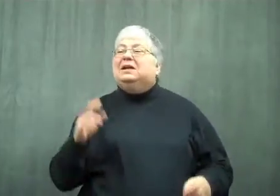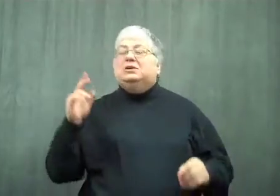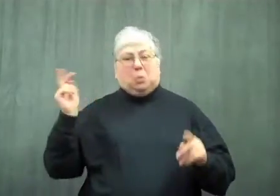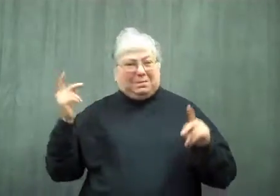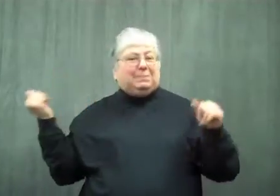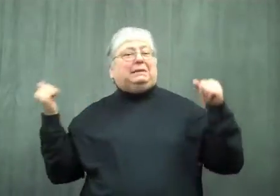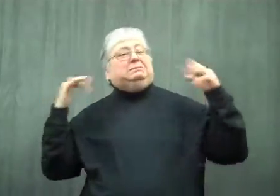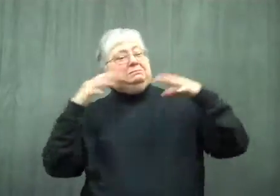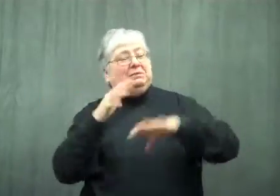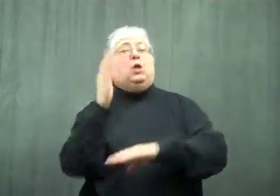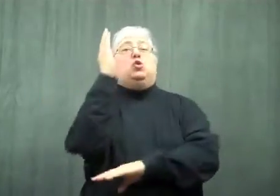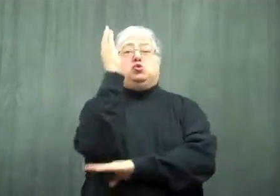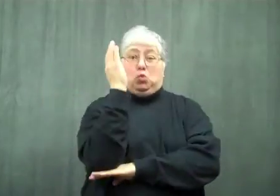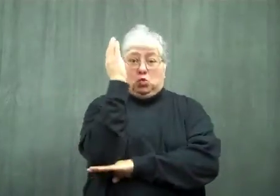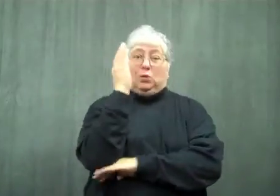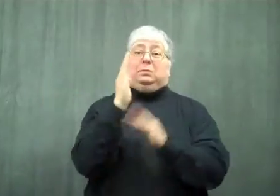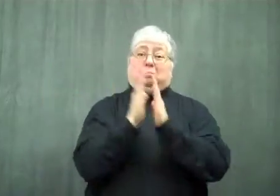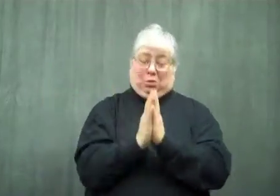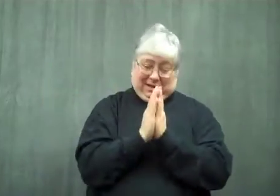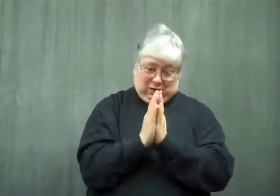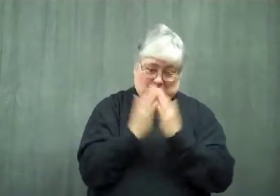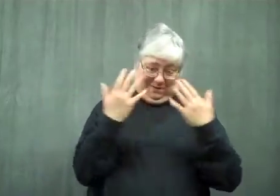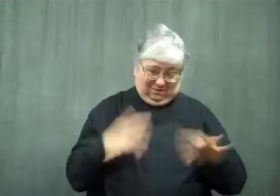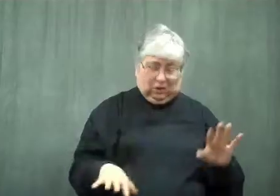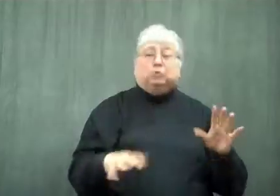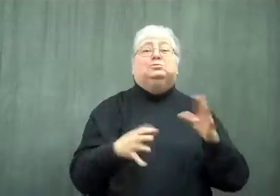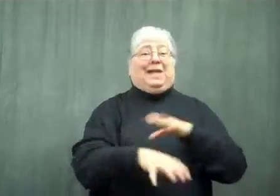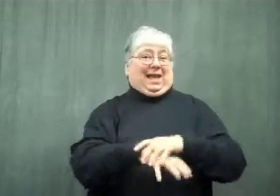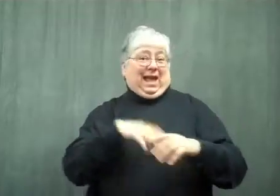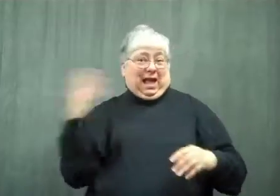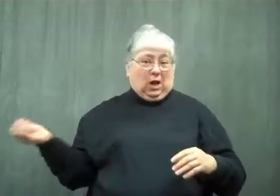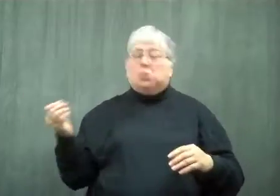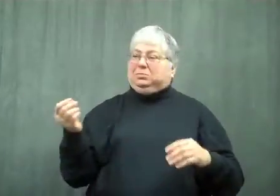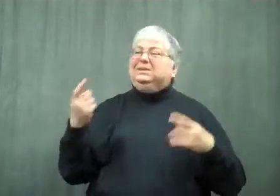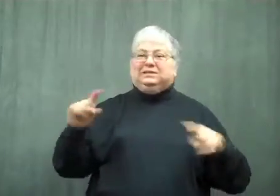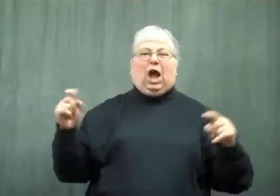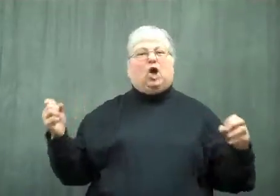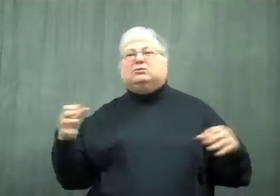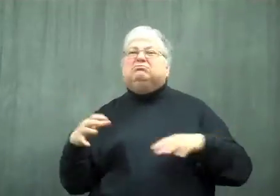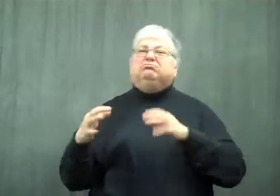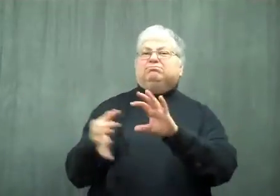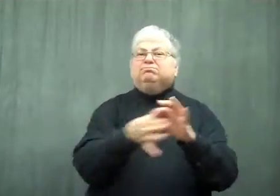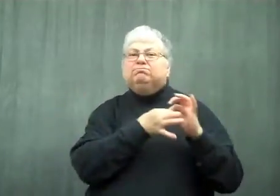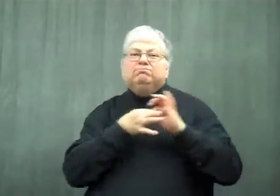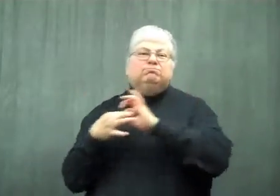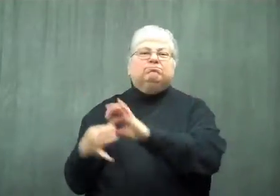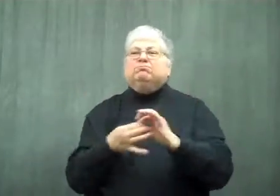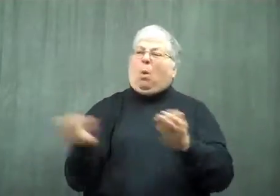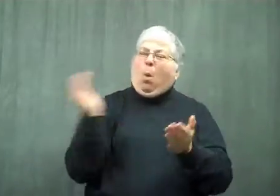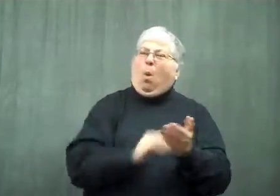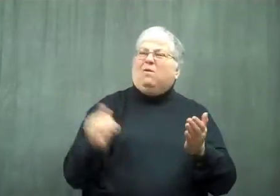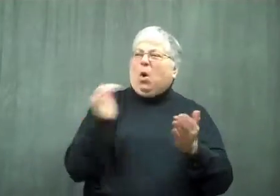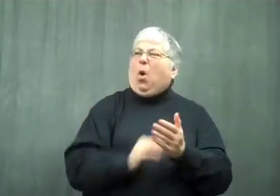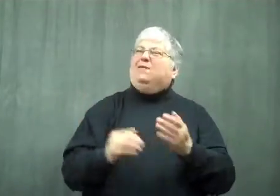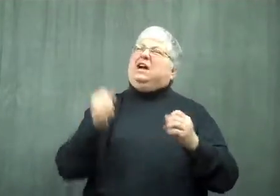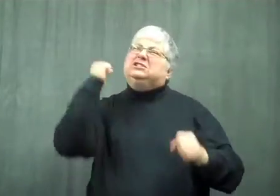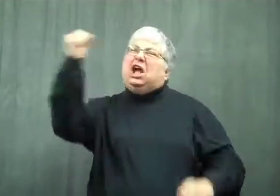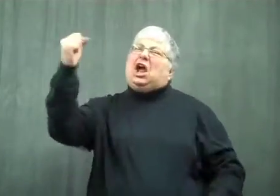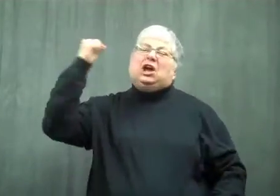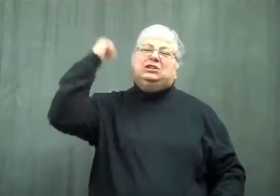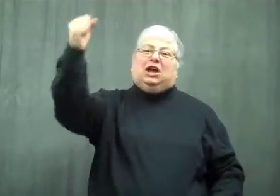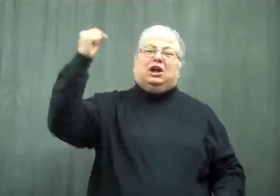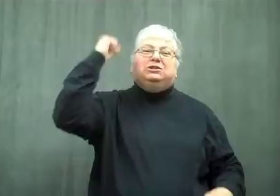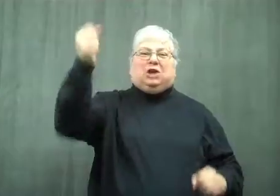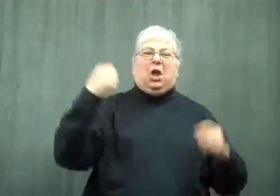After the people came out of noon prayers, they started chanting,